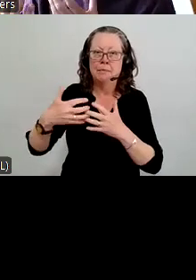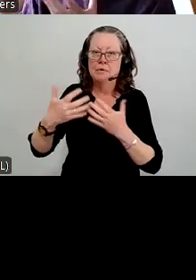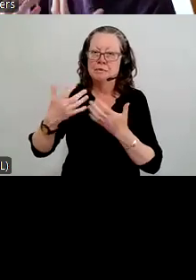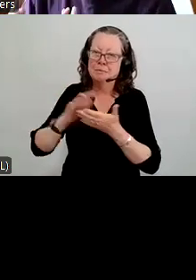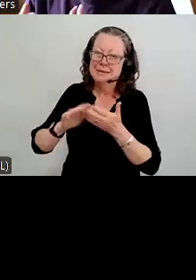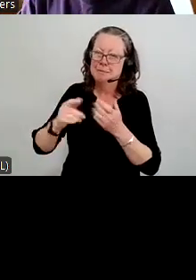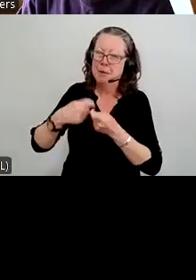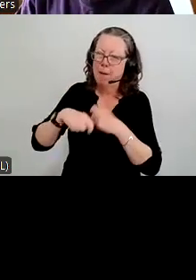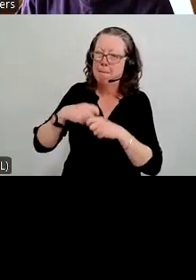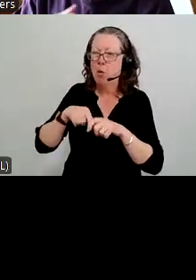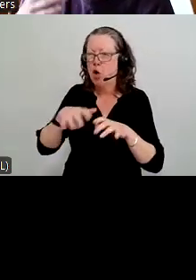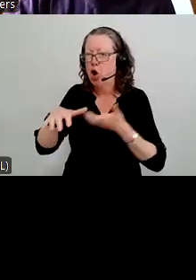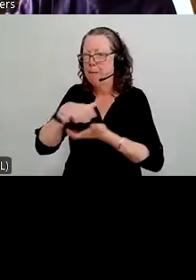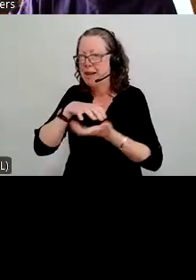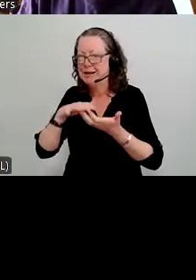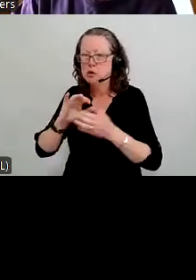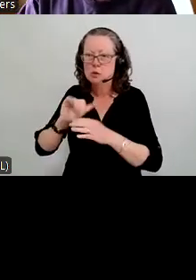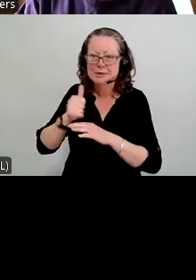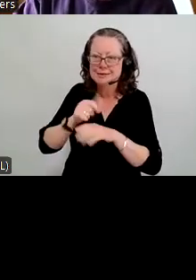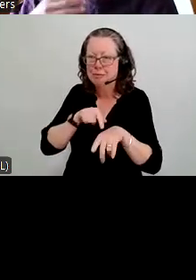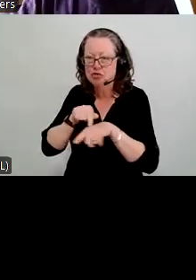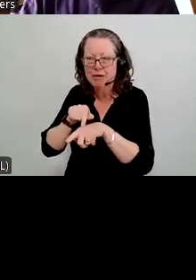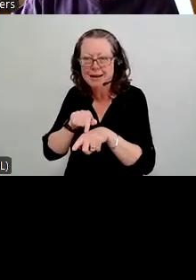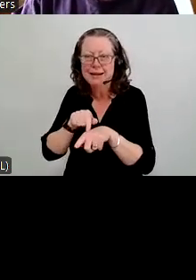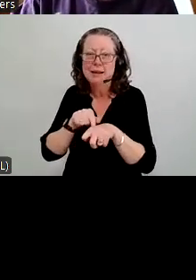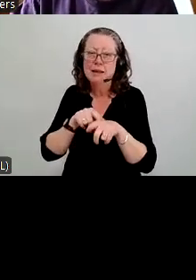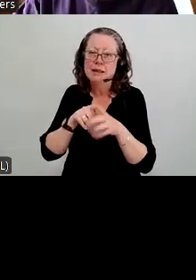Do get in touch so that we can help you install these things and choose the right one.